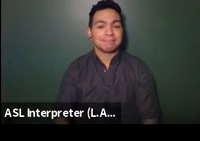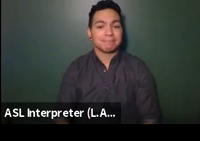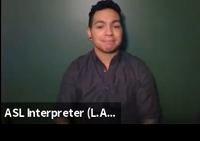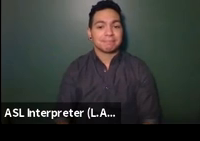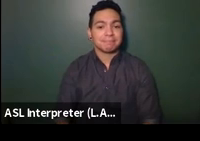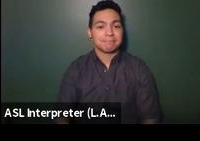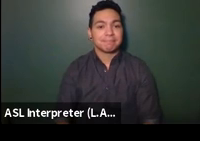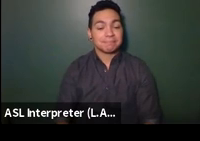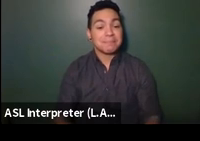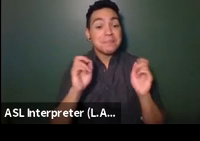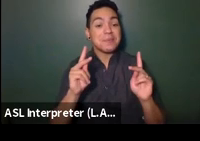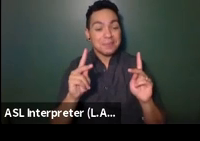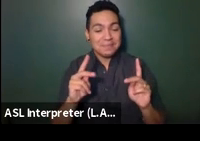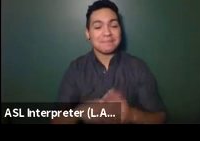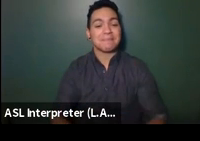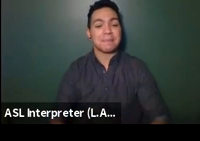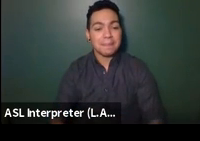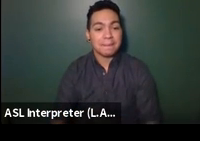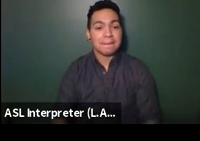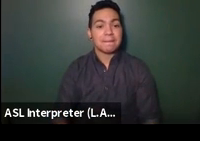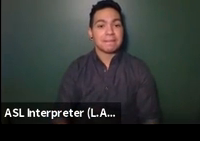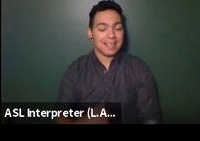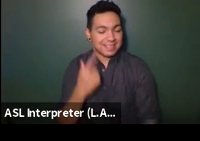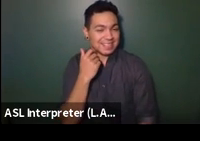ESD 189 - Amy Colburn: All right, so, and I was kind of giggling to myself a little bit when